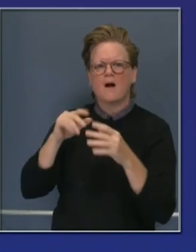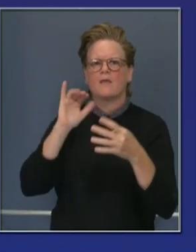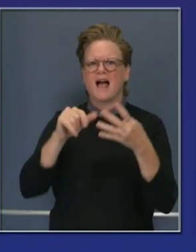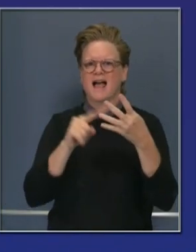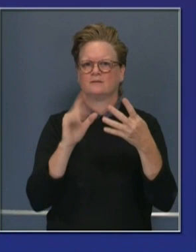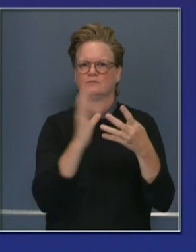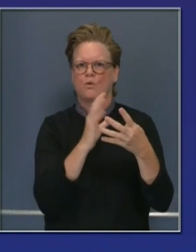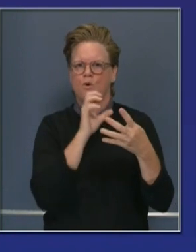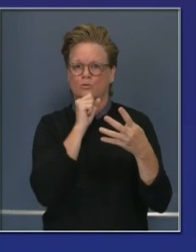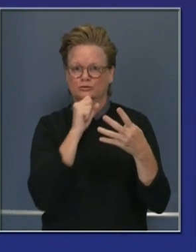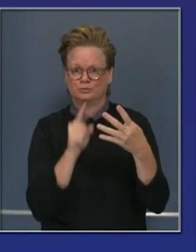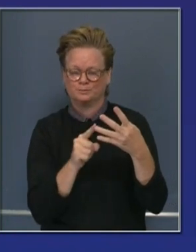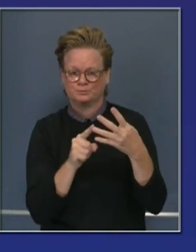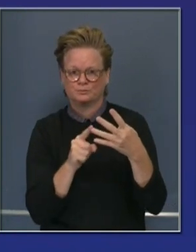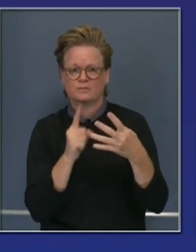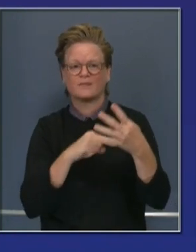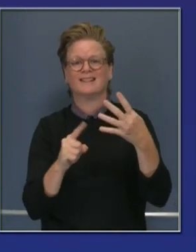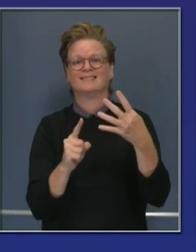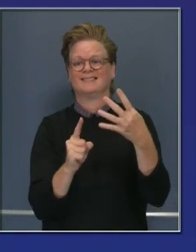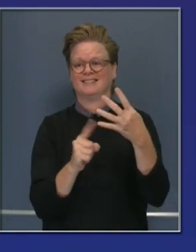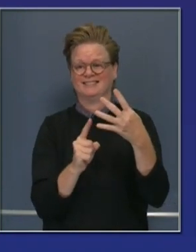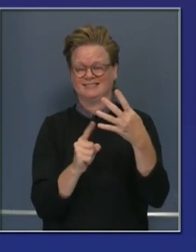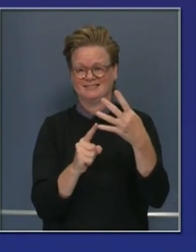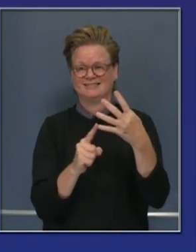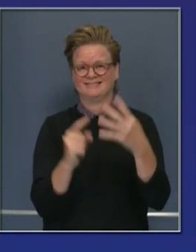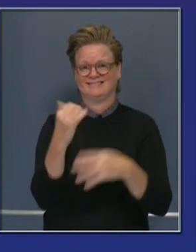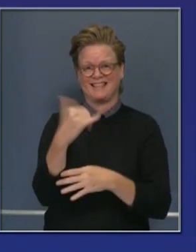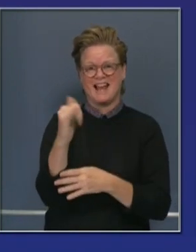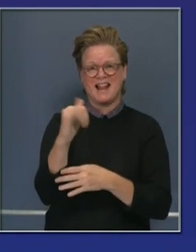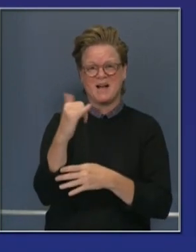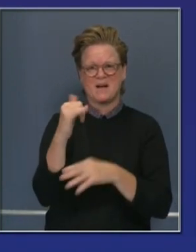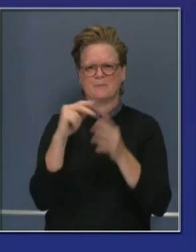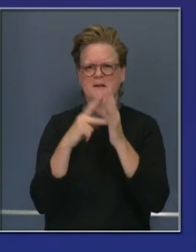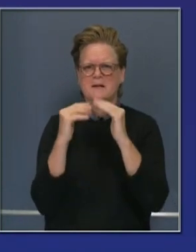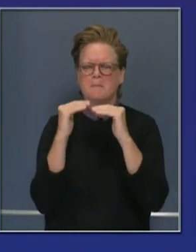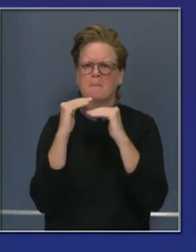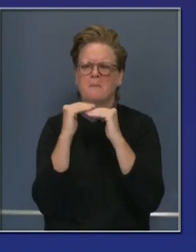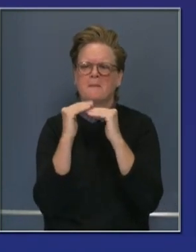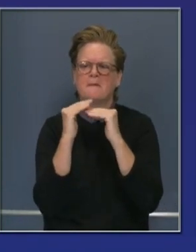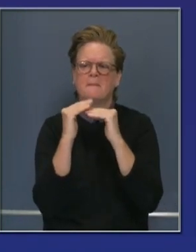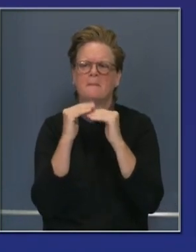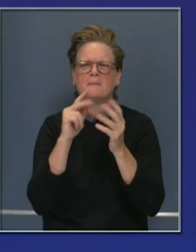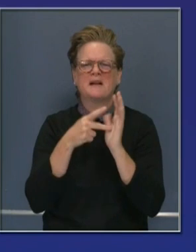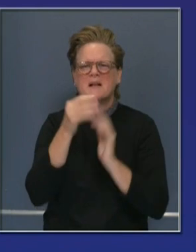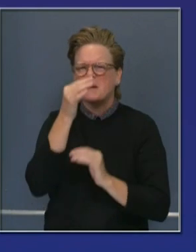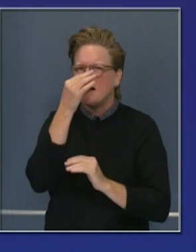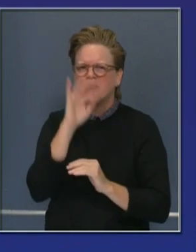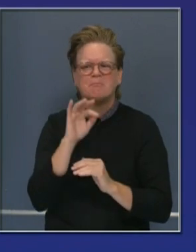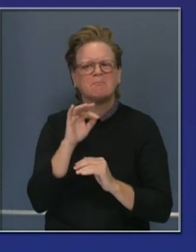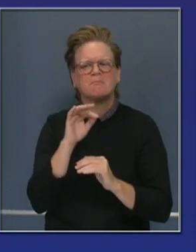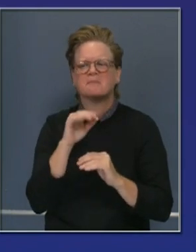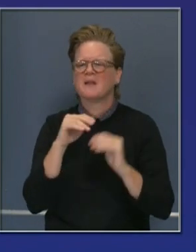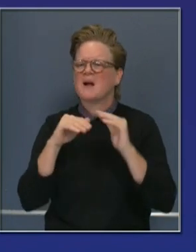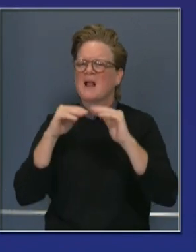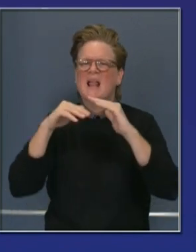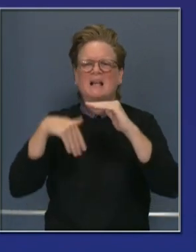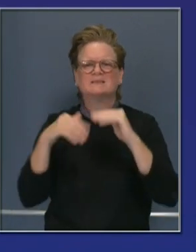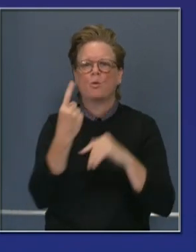RATES BELOW 4 PER 100,000. YOU SEE A POSITIVITY RATE THAT GET UP TO 4.9% BELOW 5%.